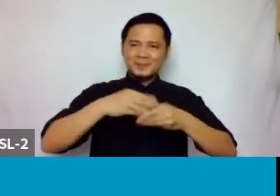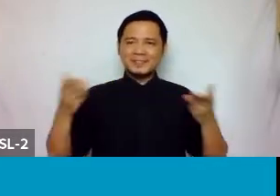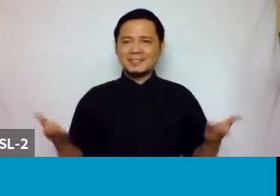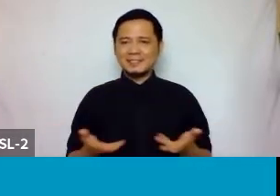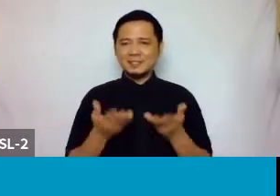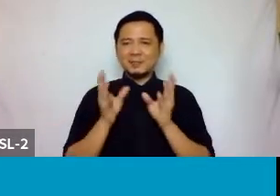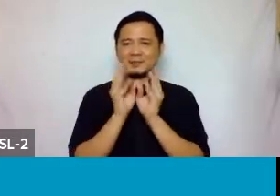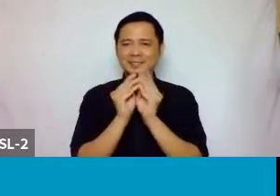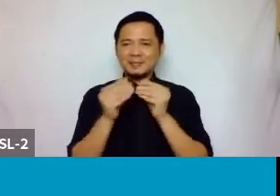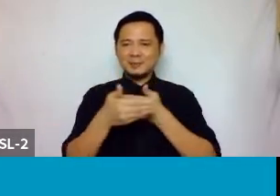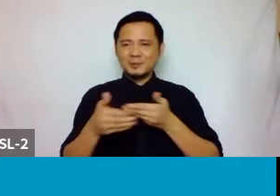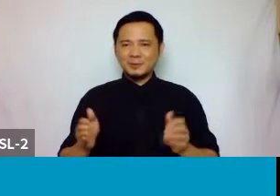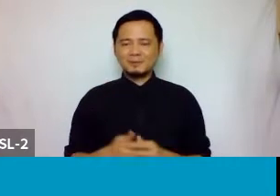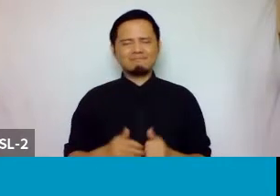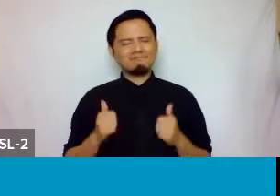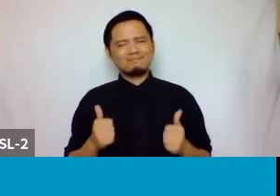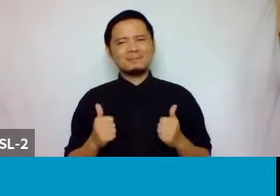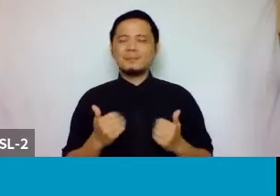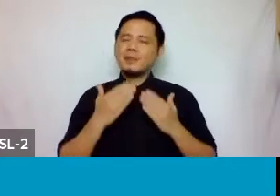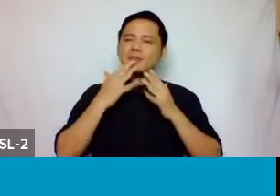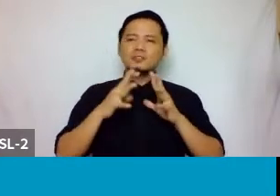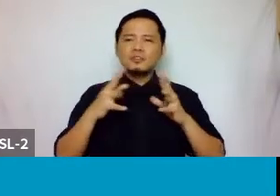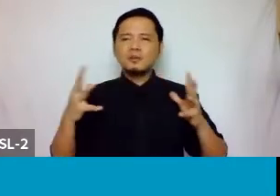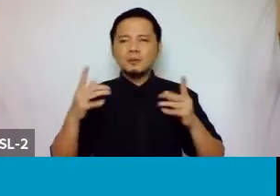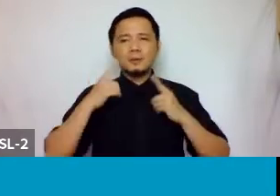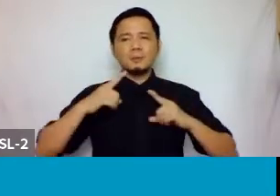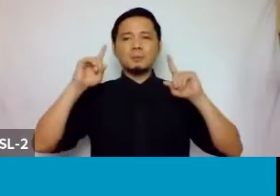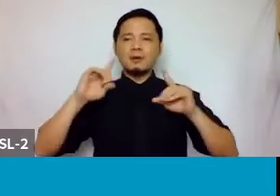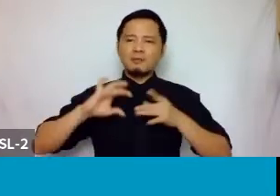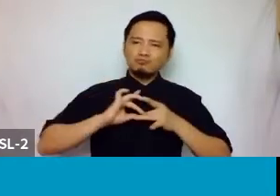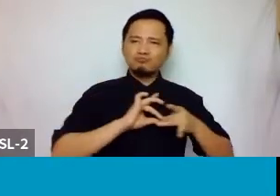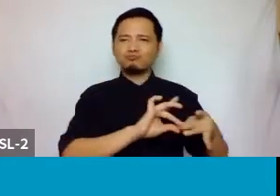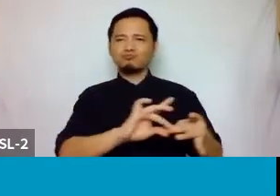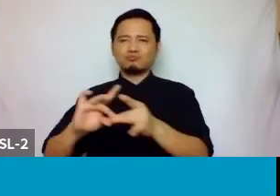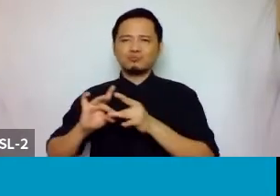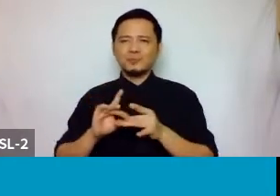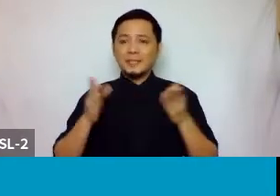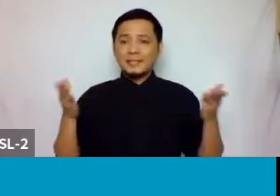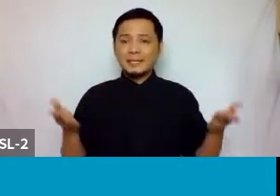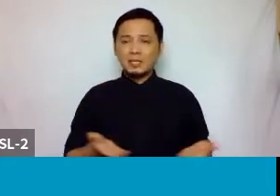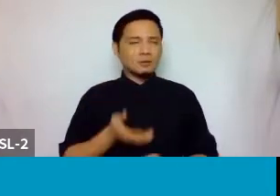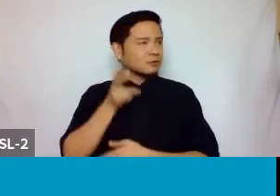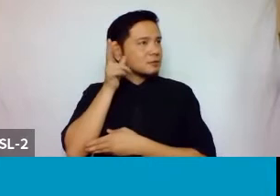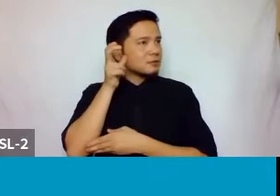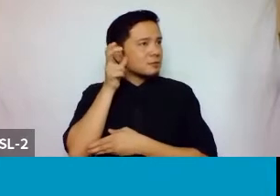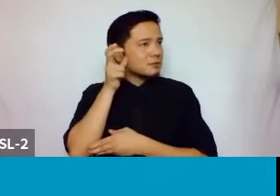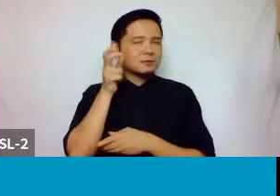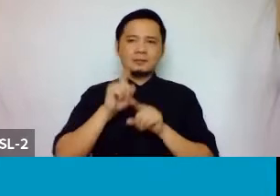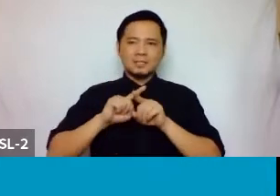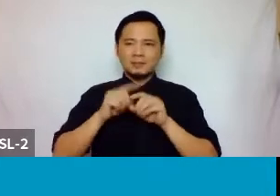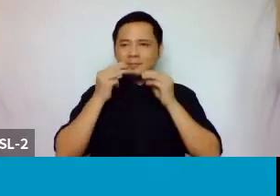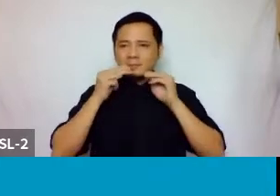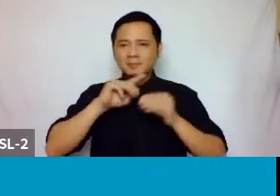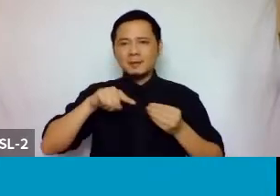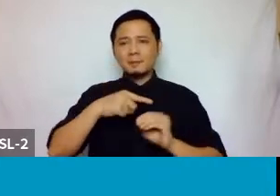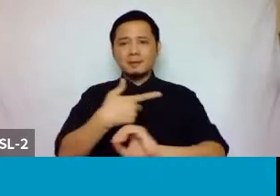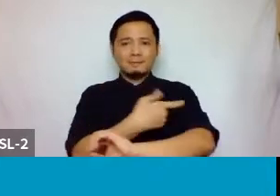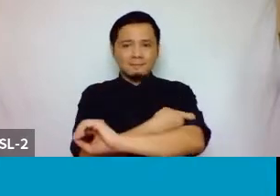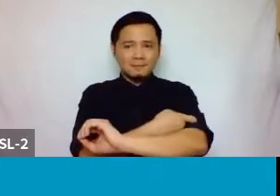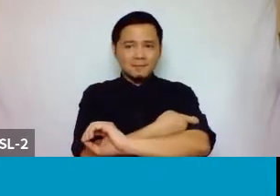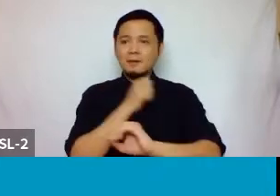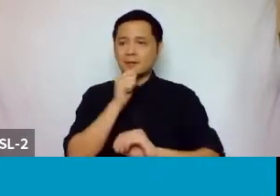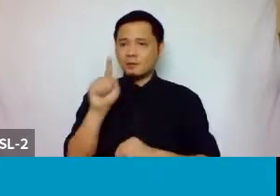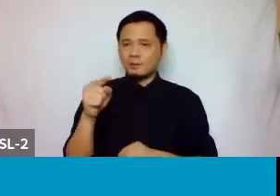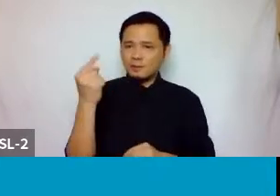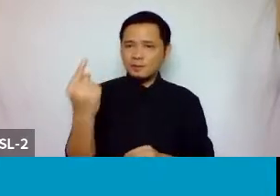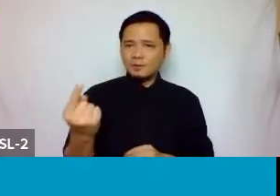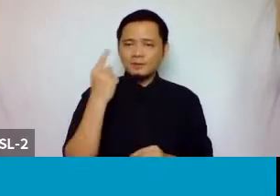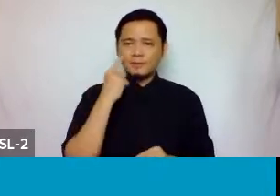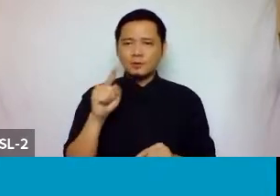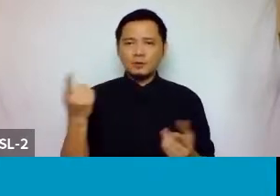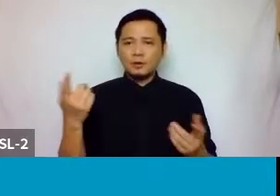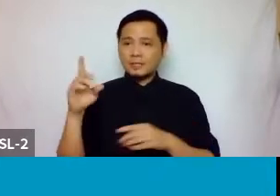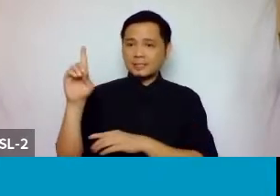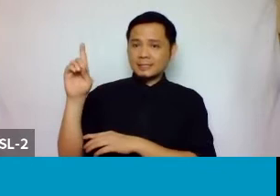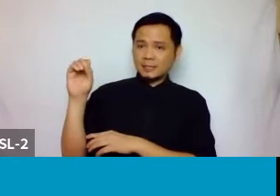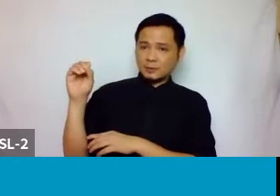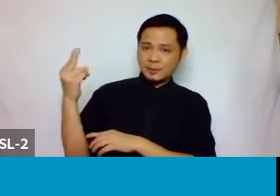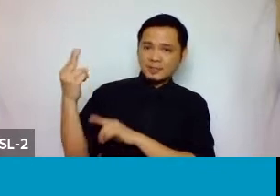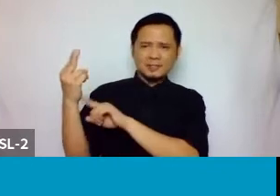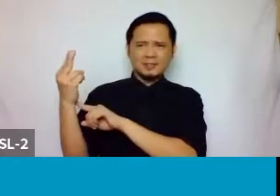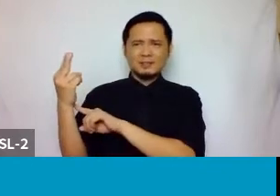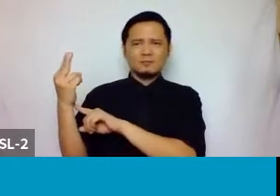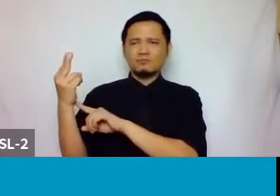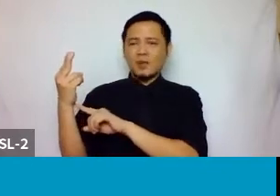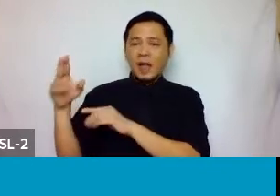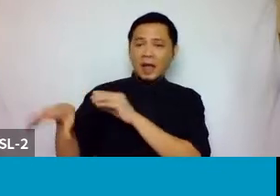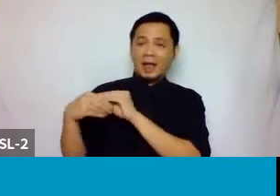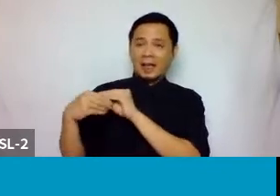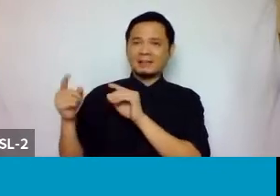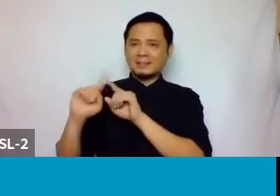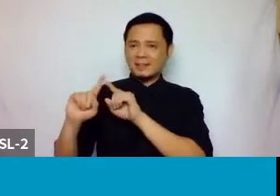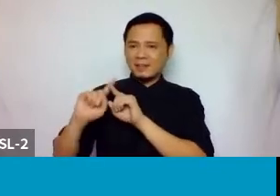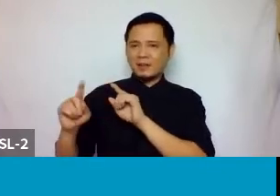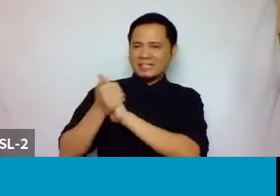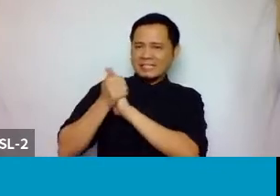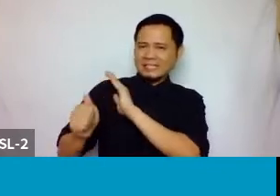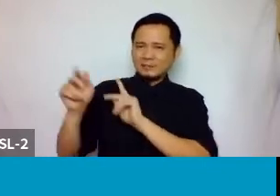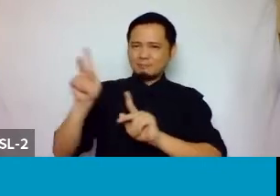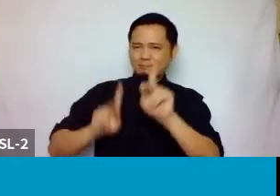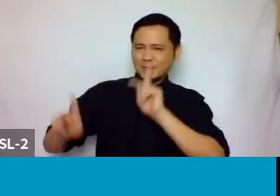We’re very thankful that we came together to be here and to listen to messages on vaccination not only from the Department of Health but also our experts and UNICEF.